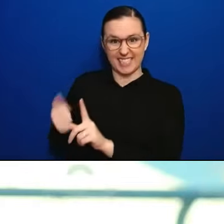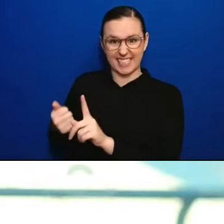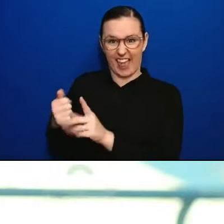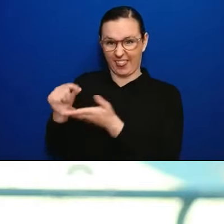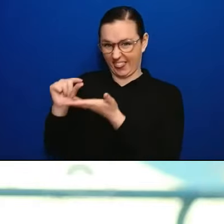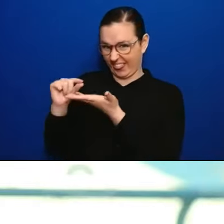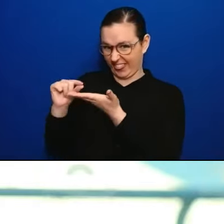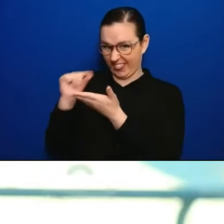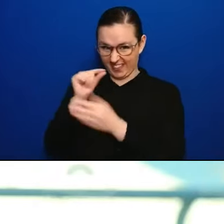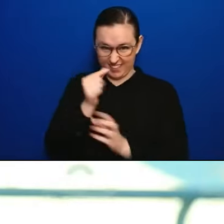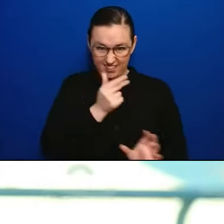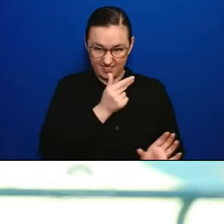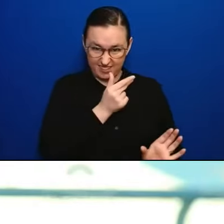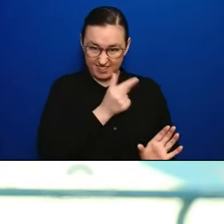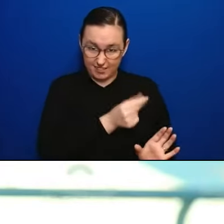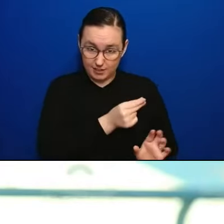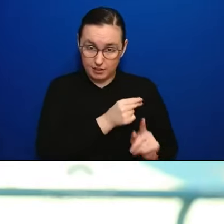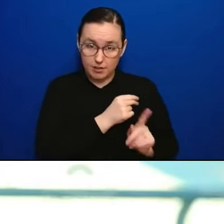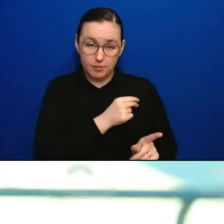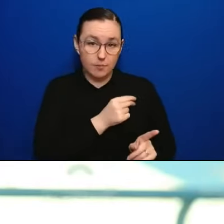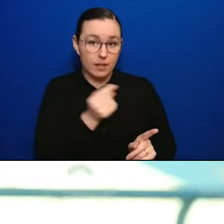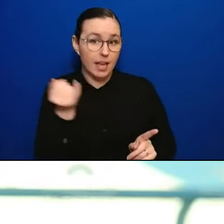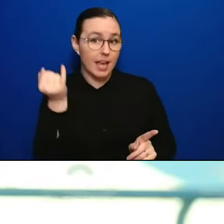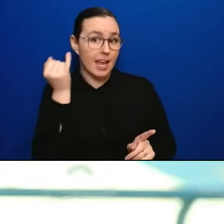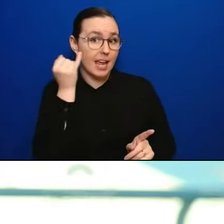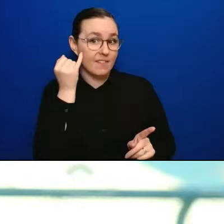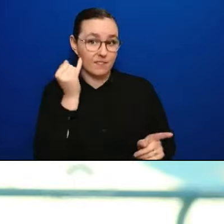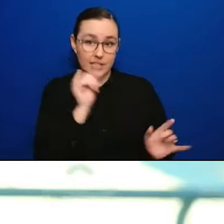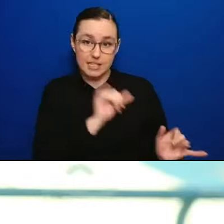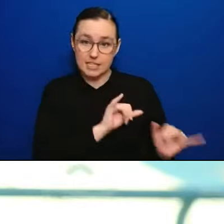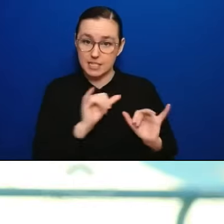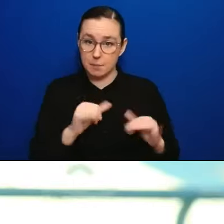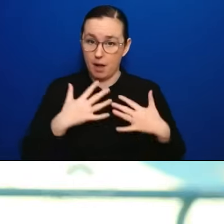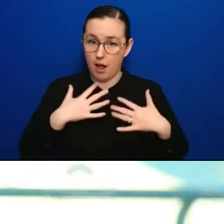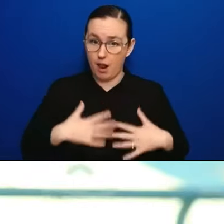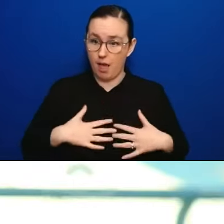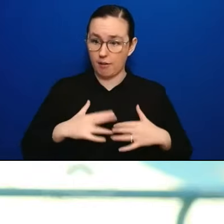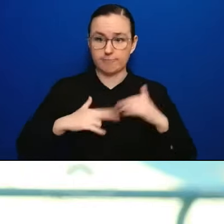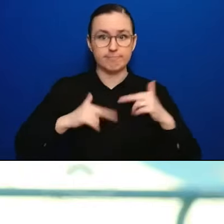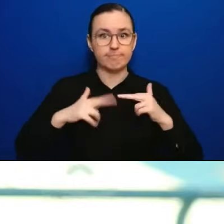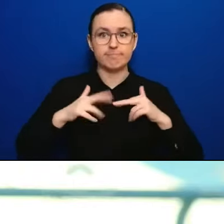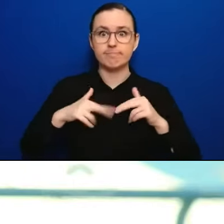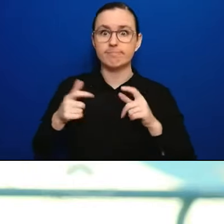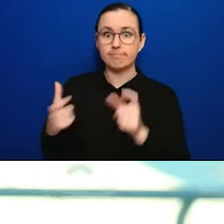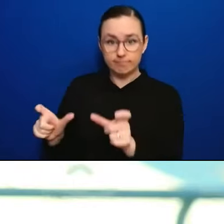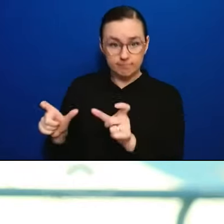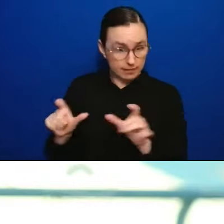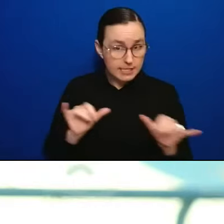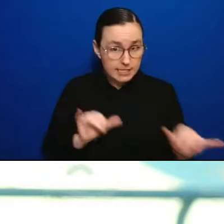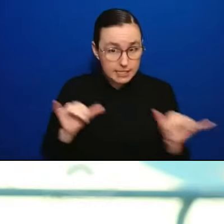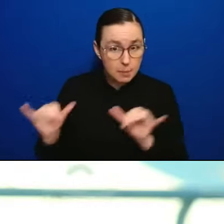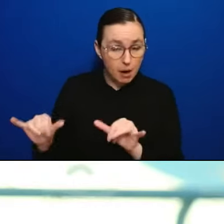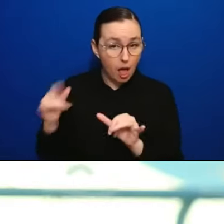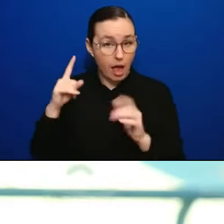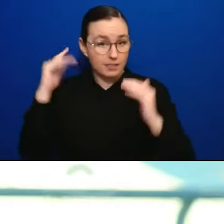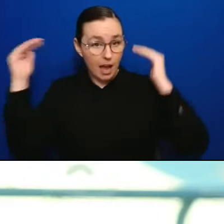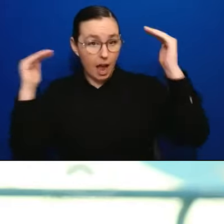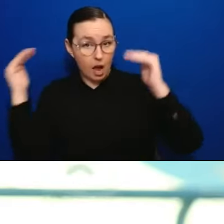they did so that's seeing if they give that dose to that age